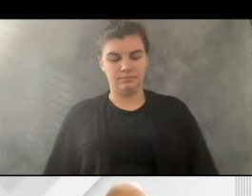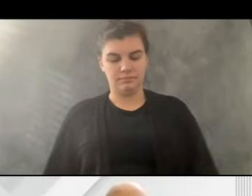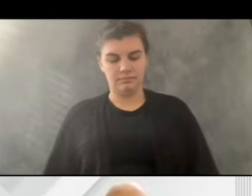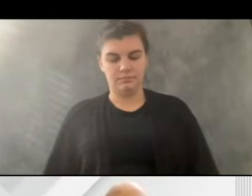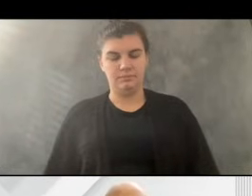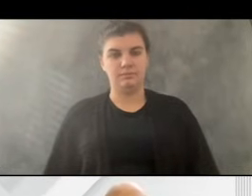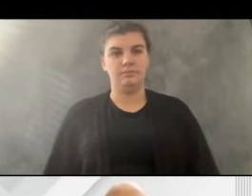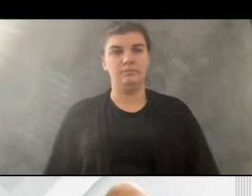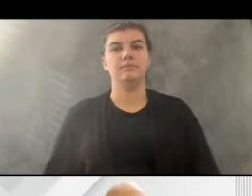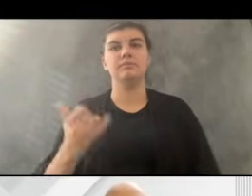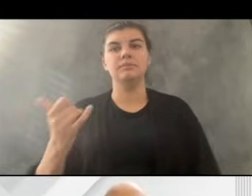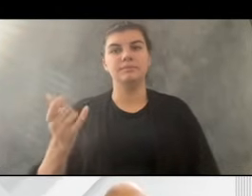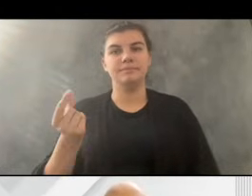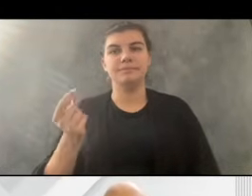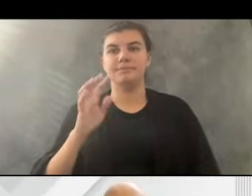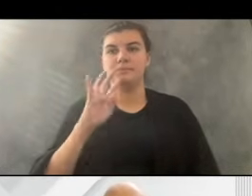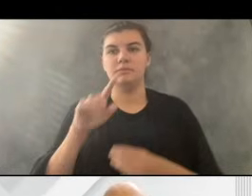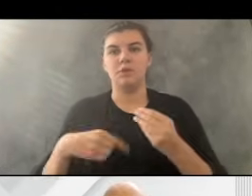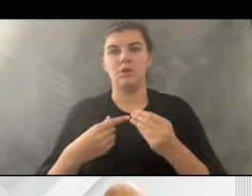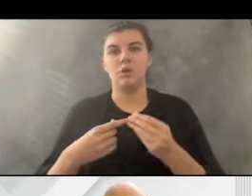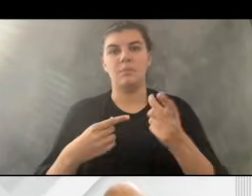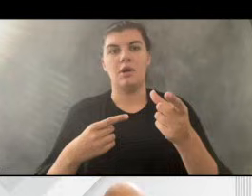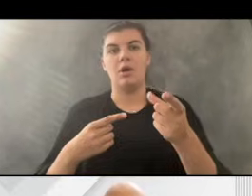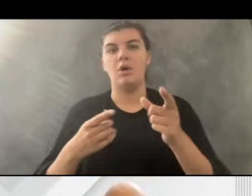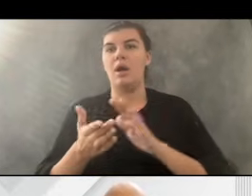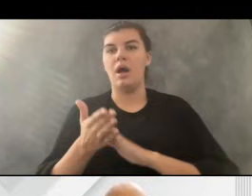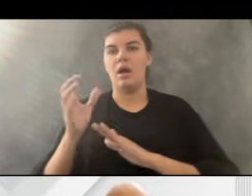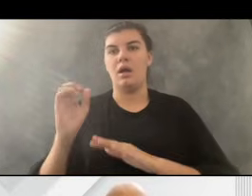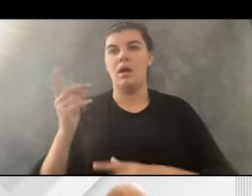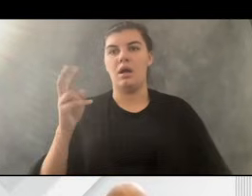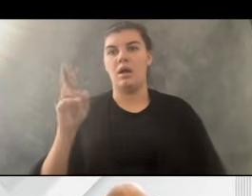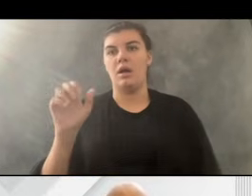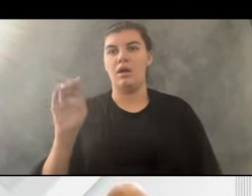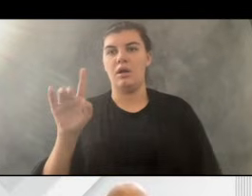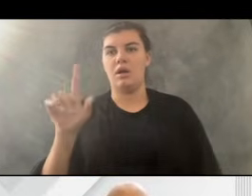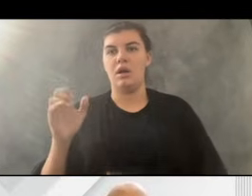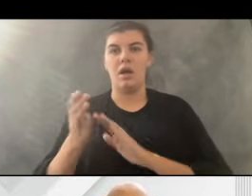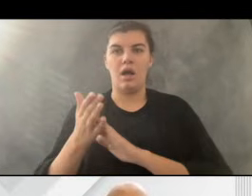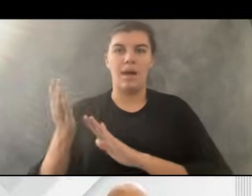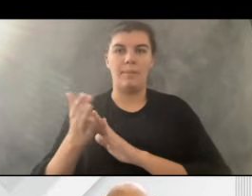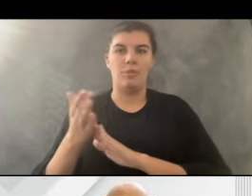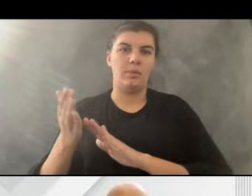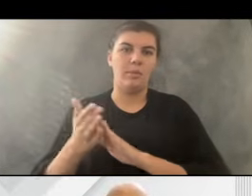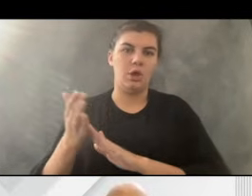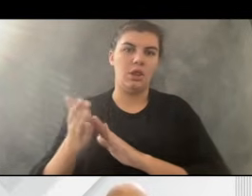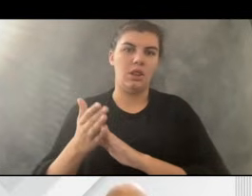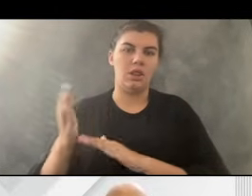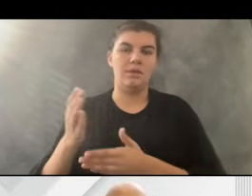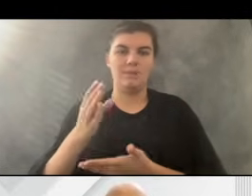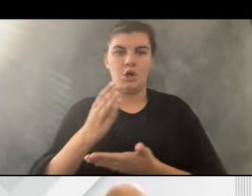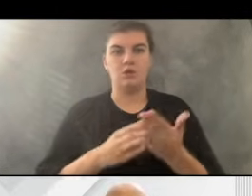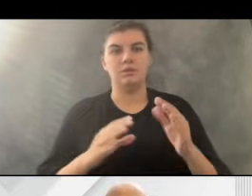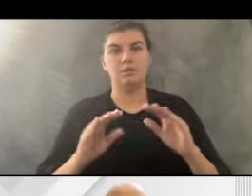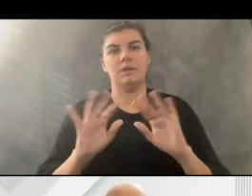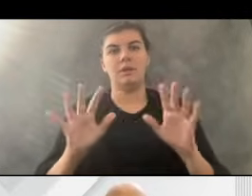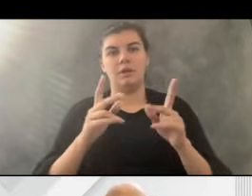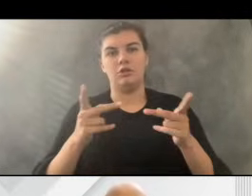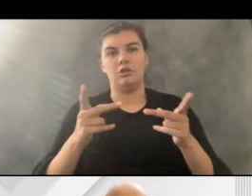Now let's talk about our operable parts in R403. A clear space complying with R404 is